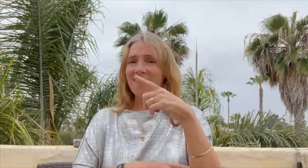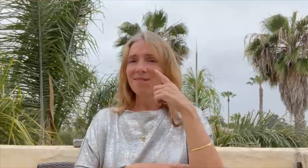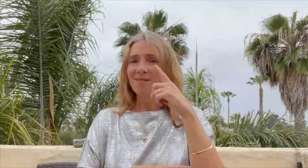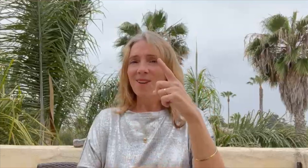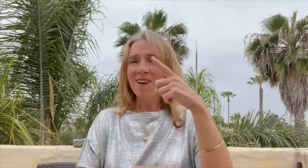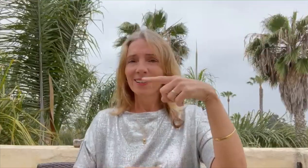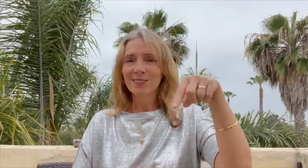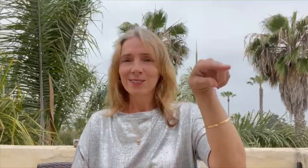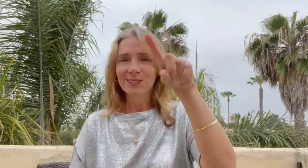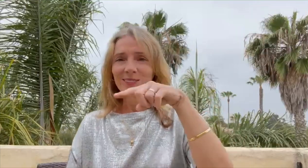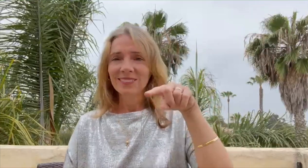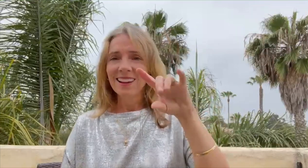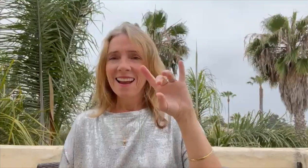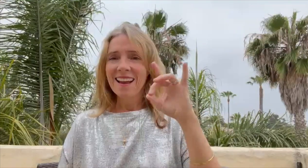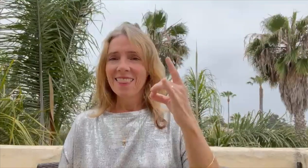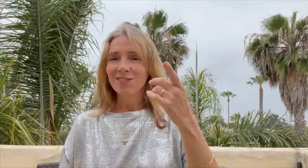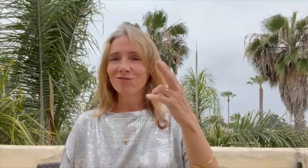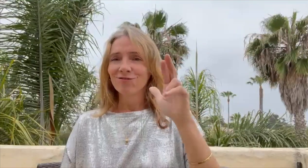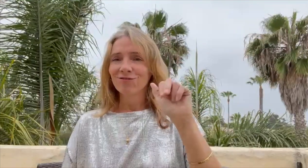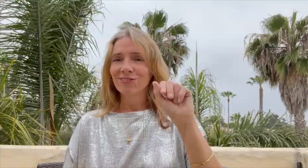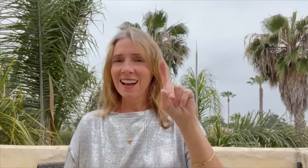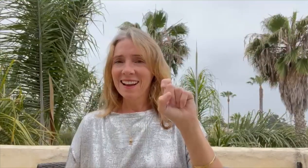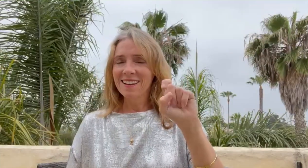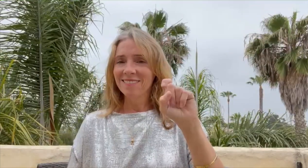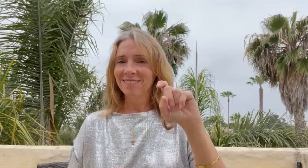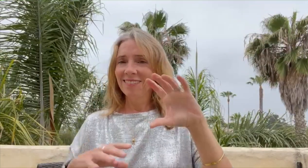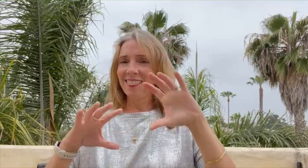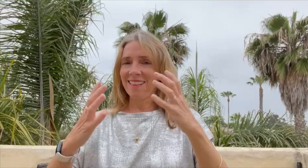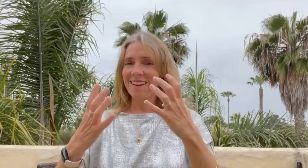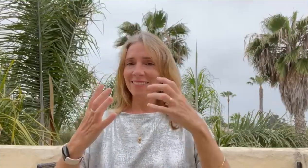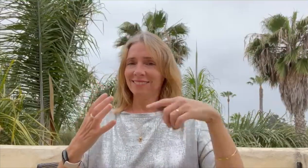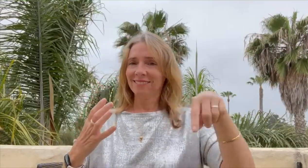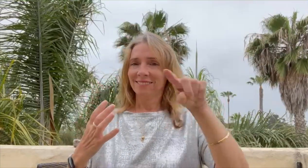Today is a very special day for all of you for this whole 8th grade class.